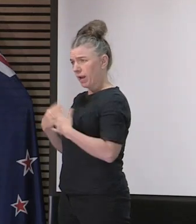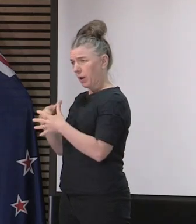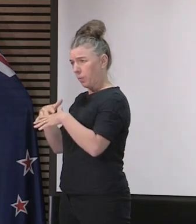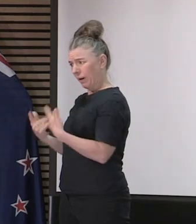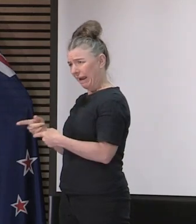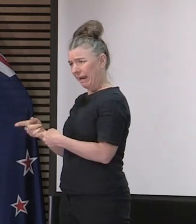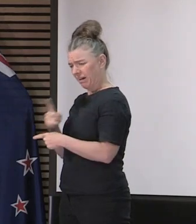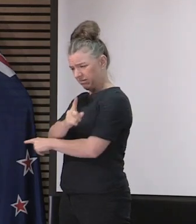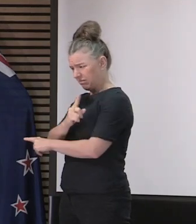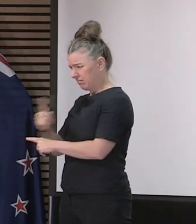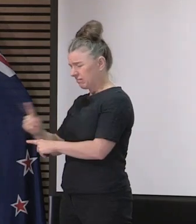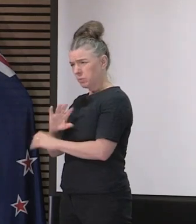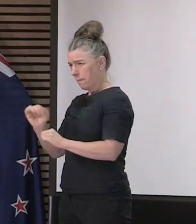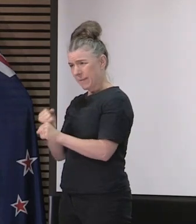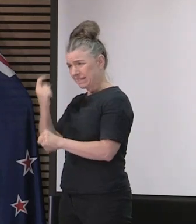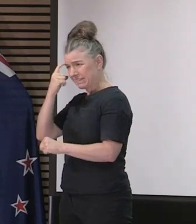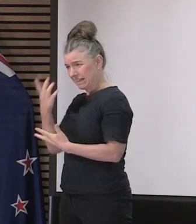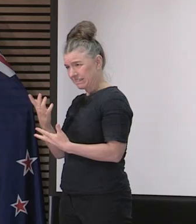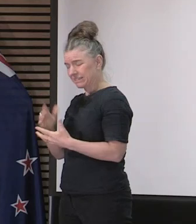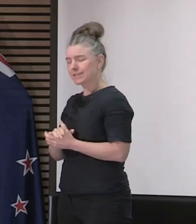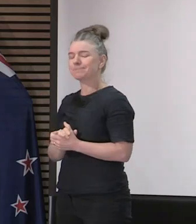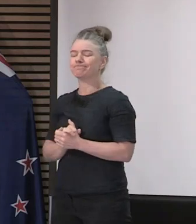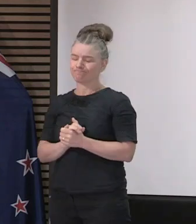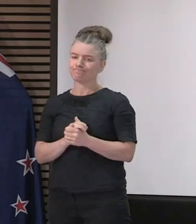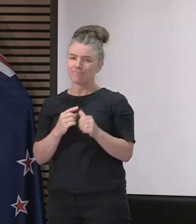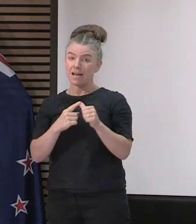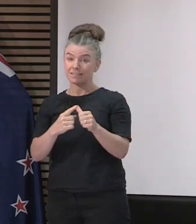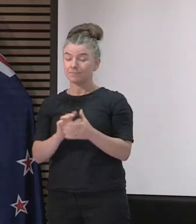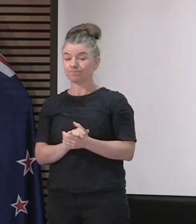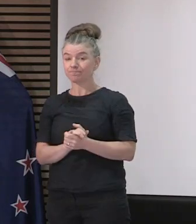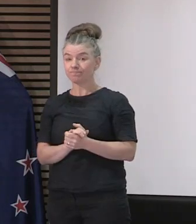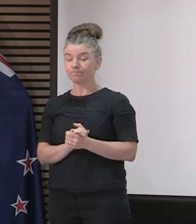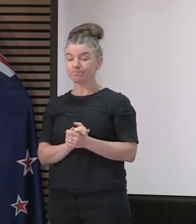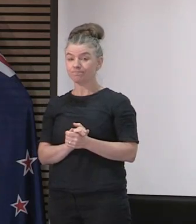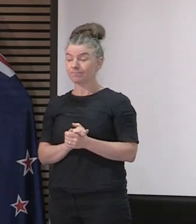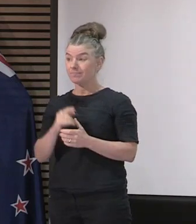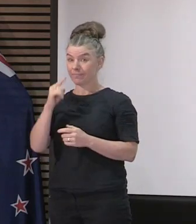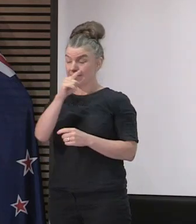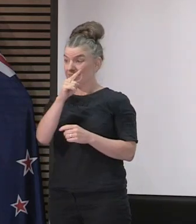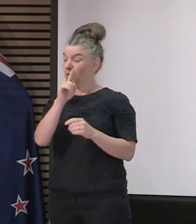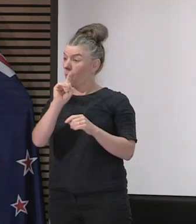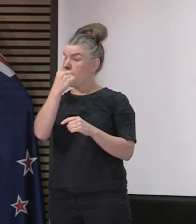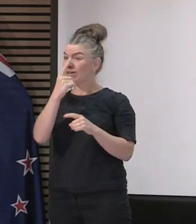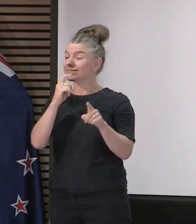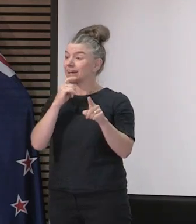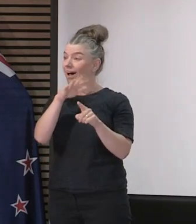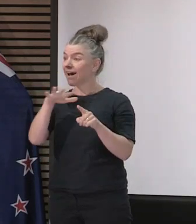with, to have people moving between wards. >> A point to